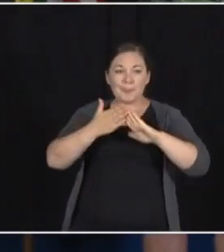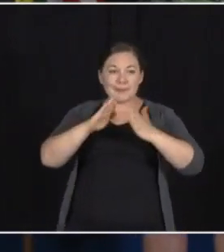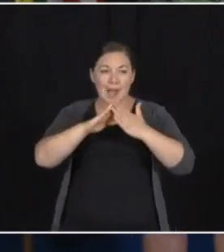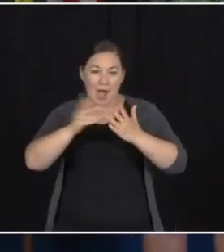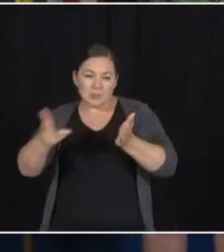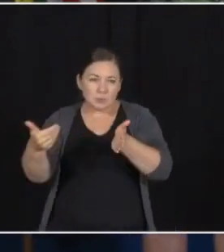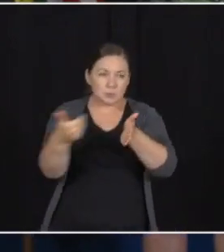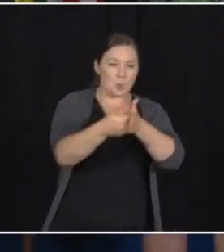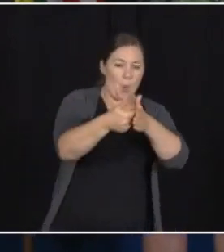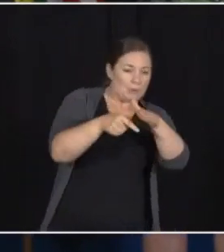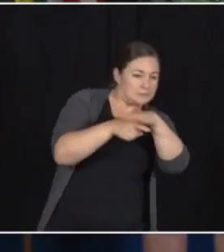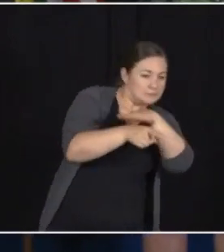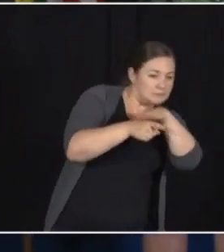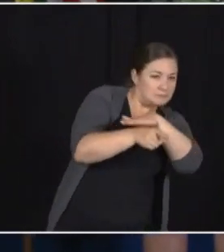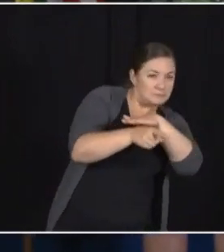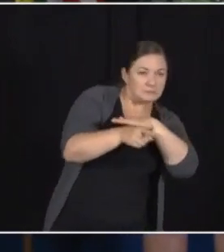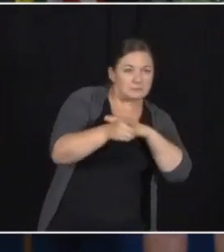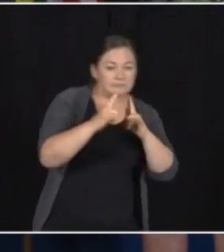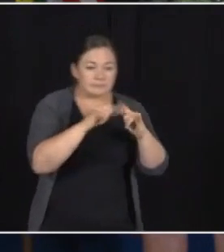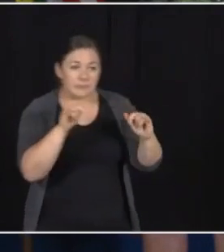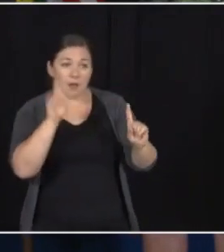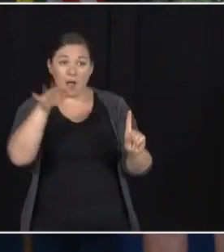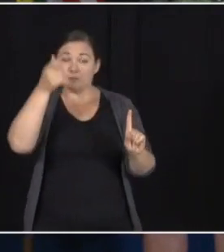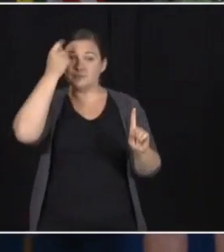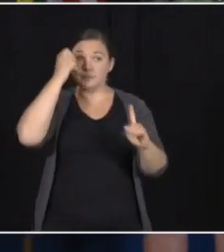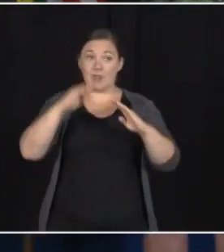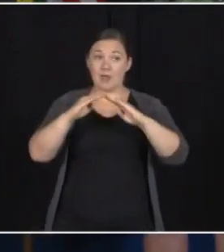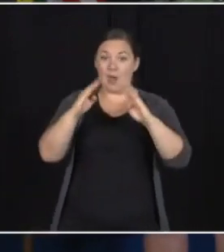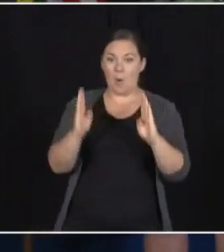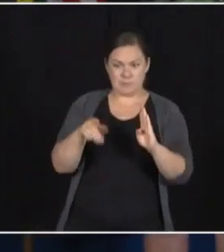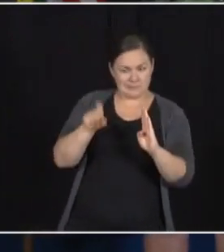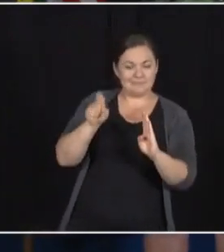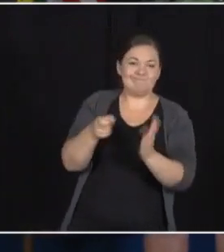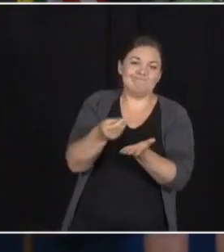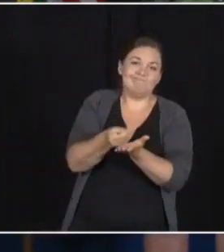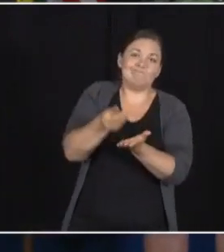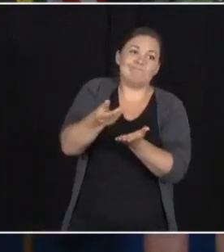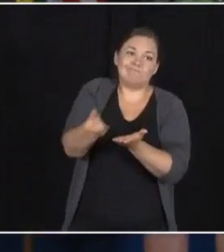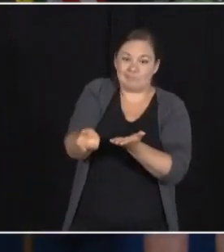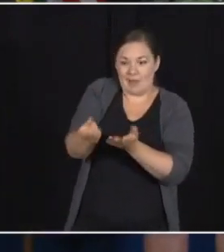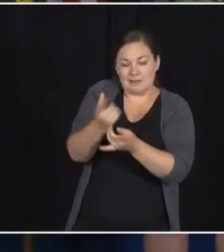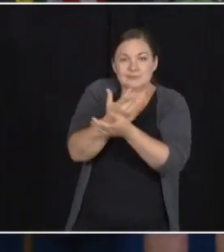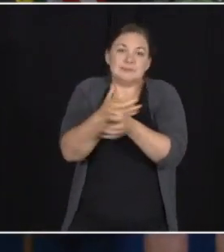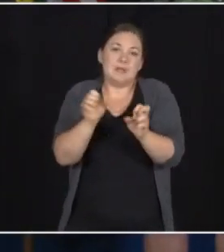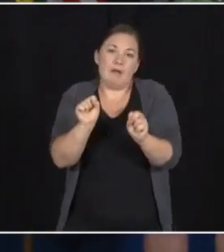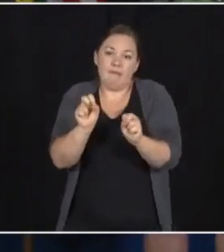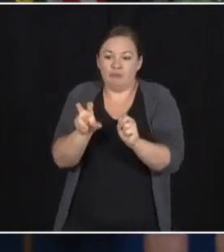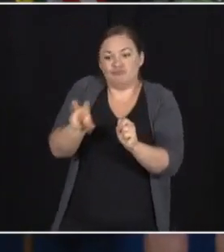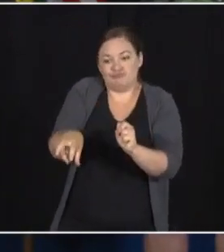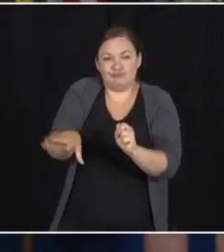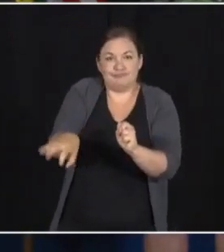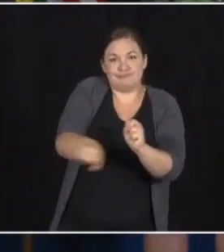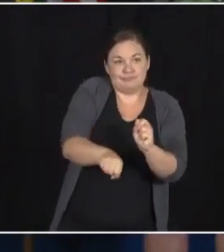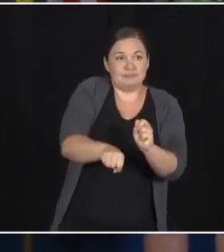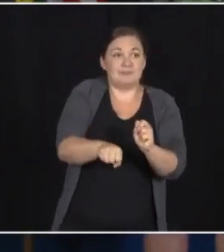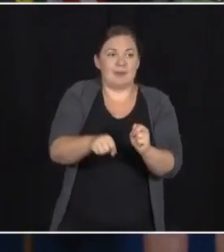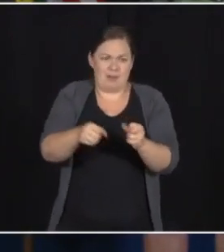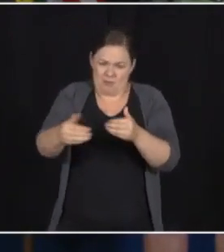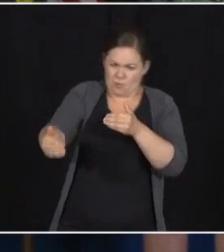focused on connecting people to public transit and housing that is safe and affordable. And much like our plans to deliver priority transit projects faster, we are